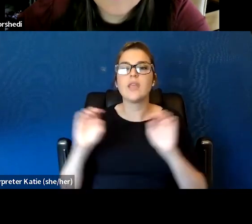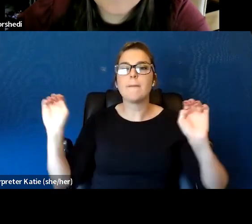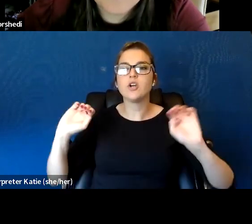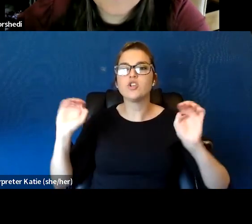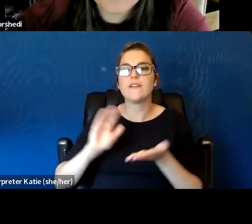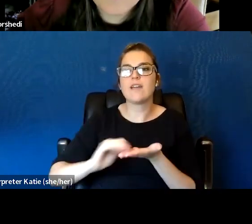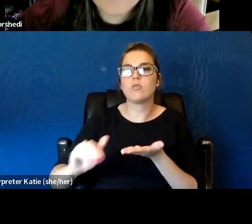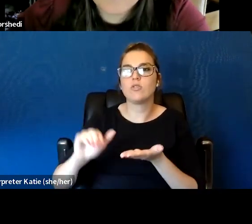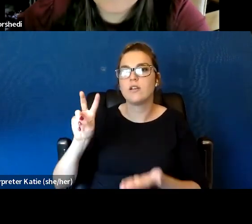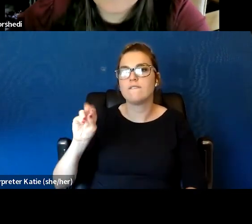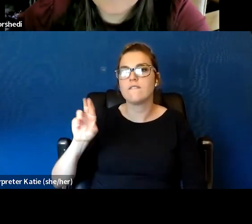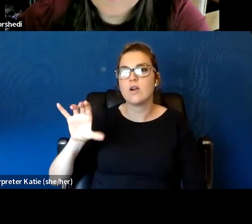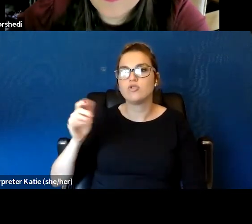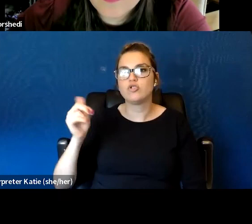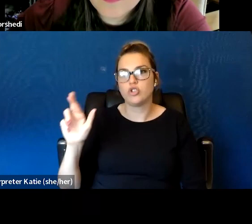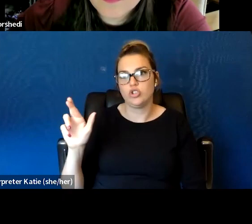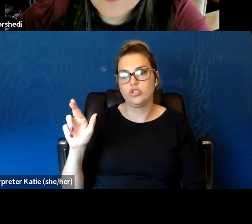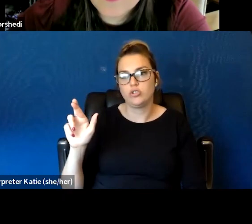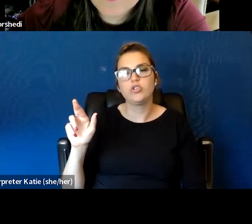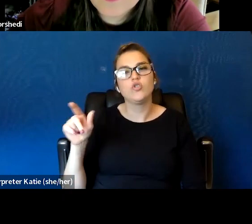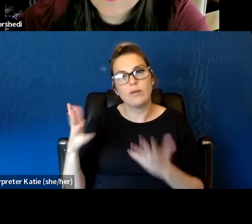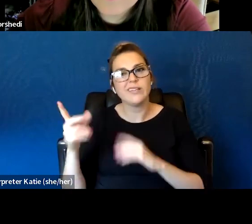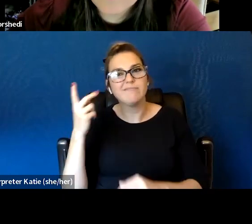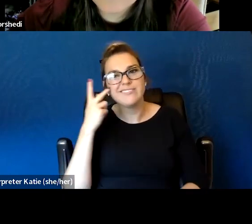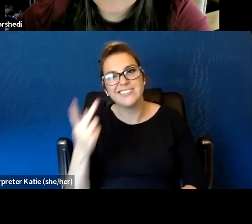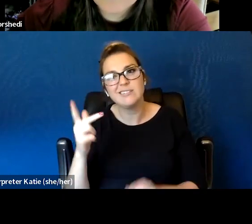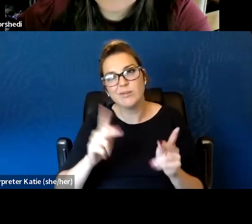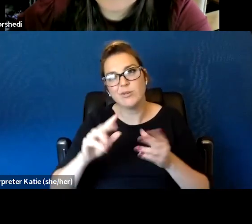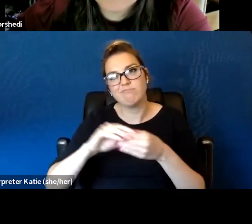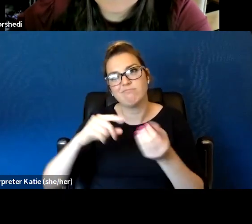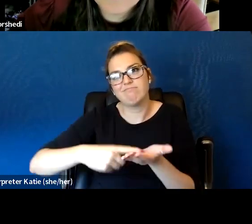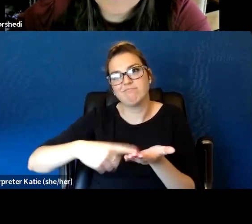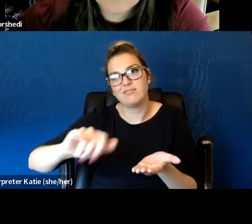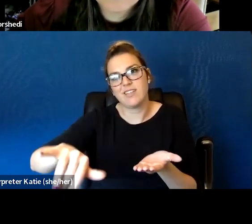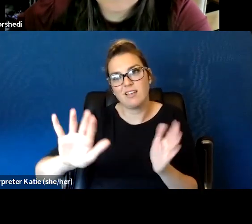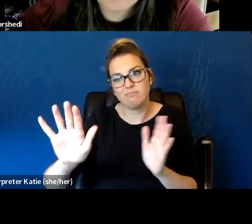probably heard people talk about them extensively, but our community chose, like many communities,